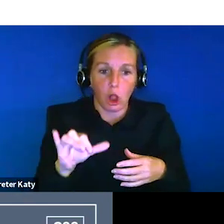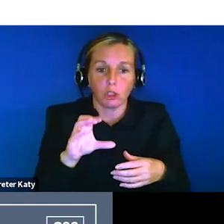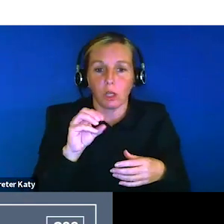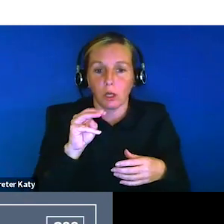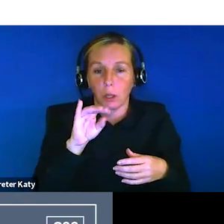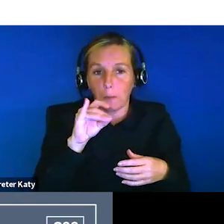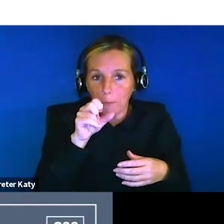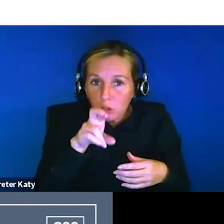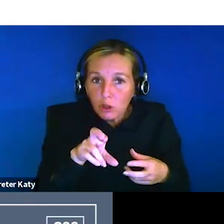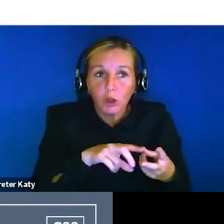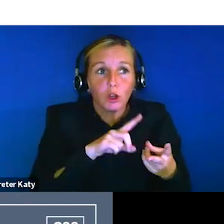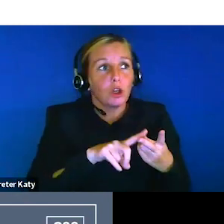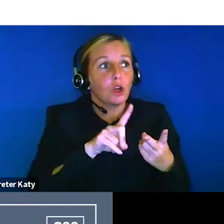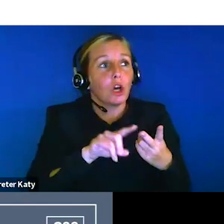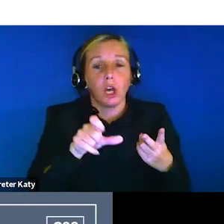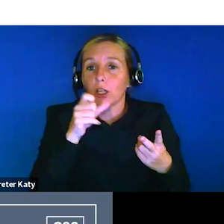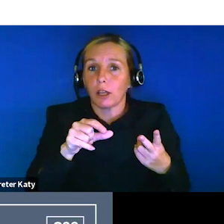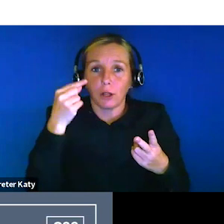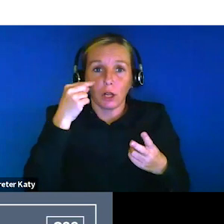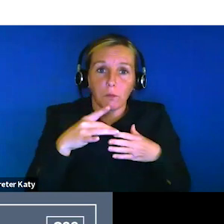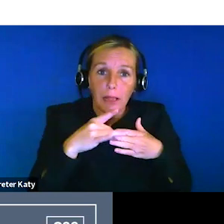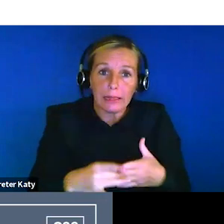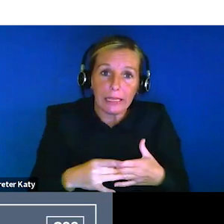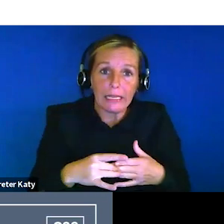another government lead within a state system,